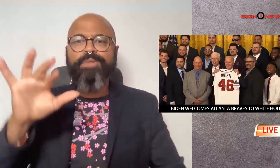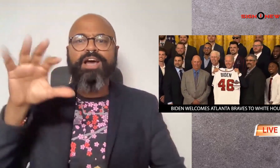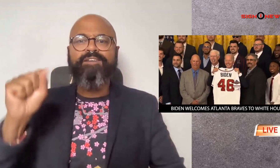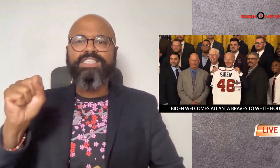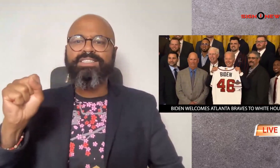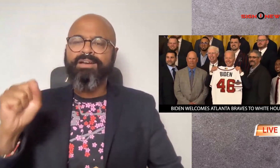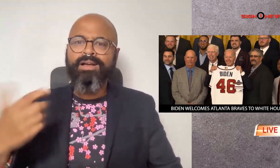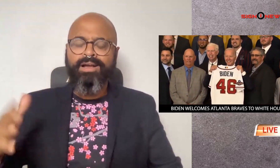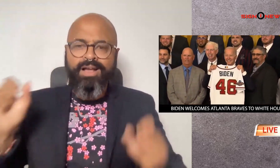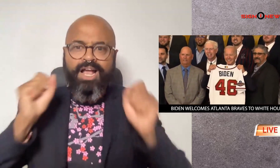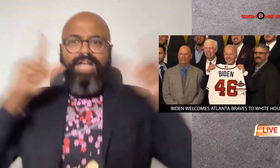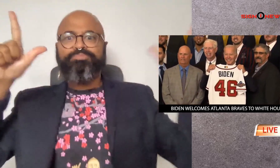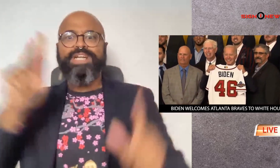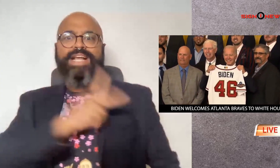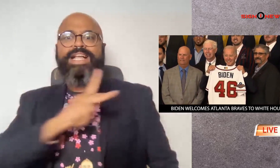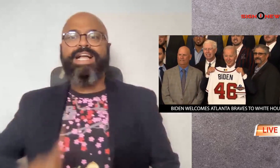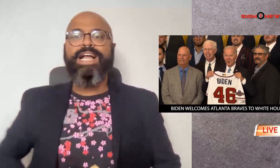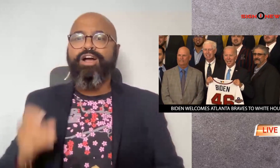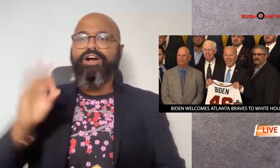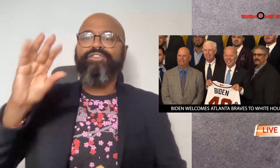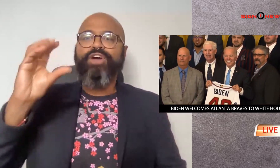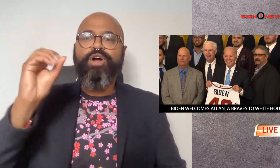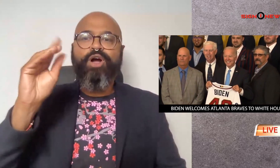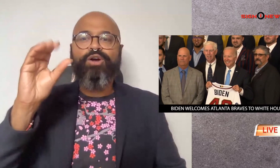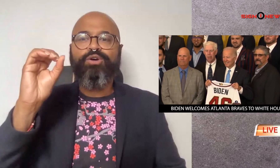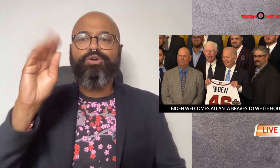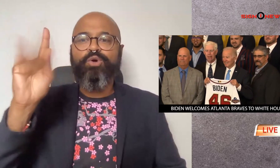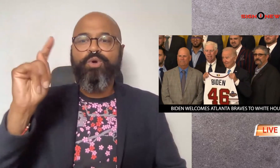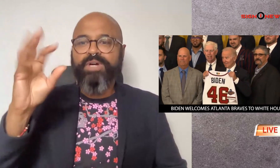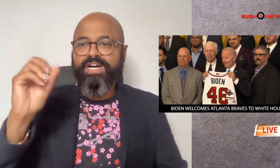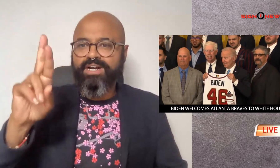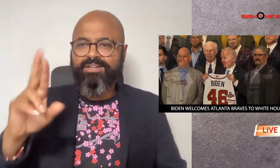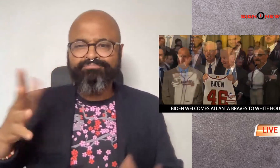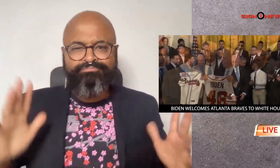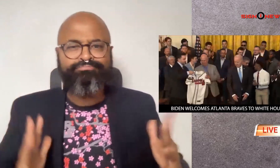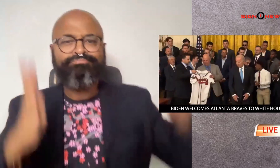Biden called the Braves the upset kings of October and praised them for turning the season